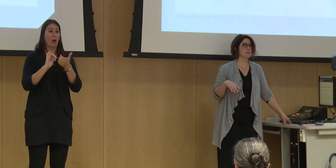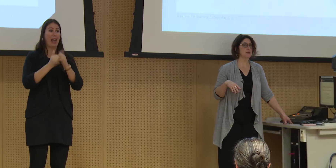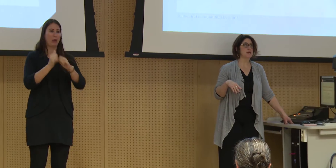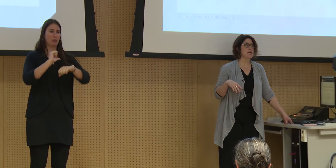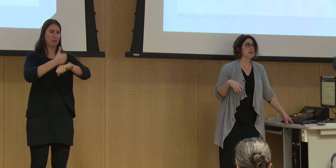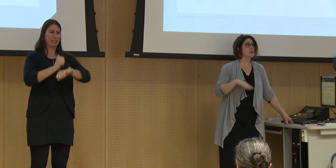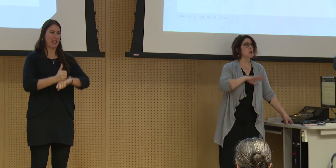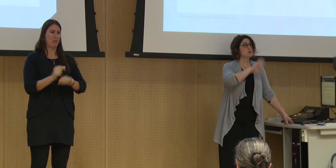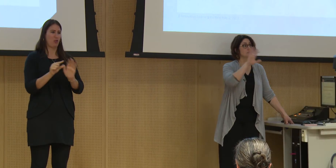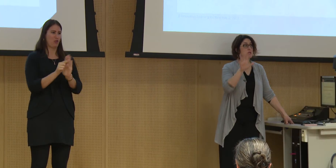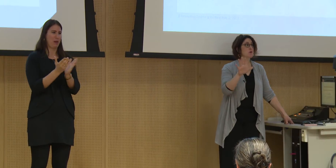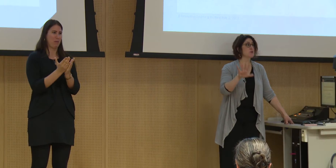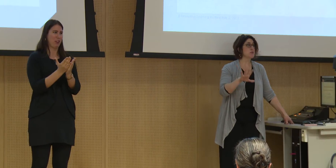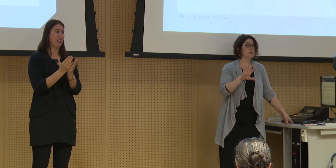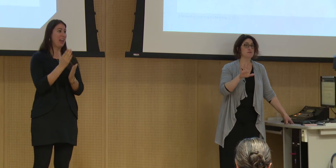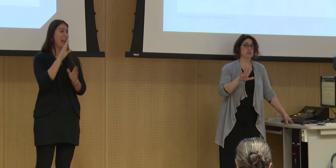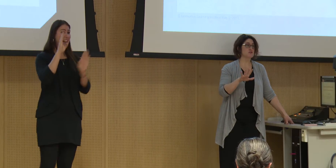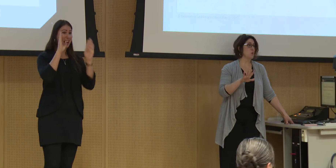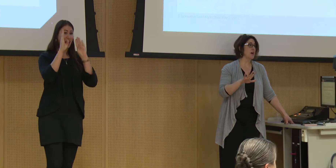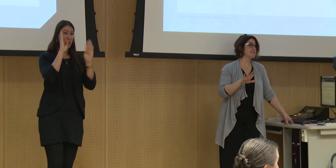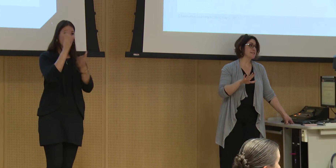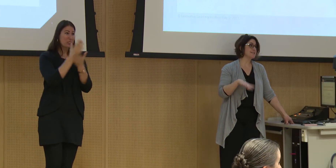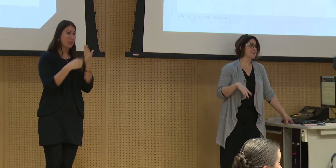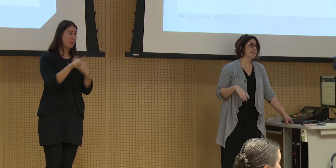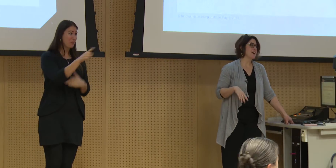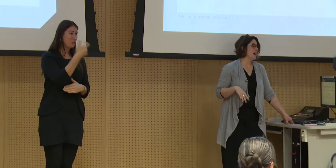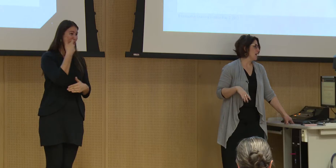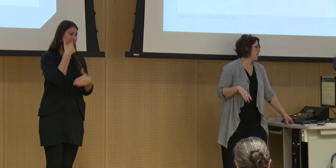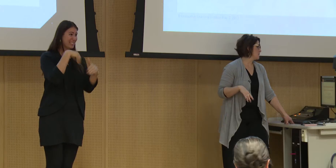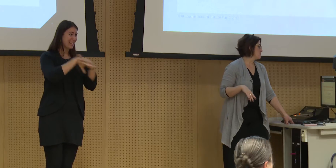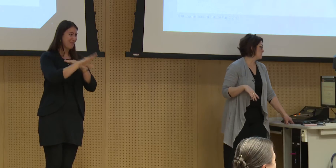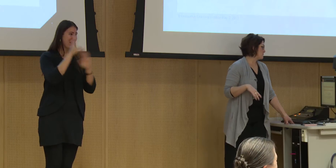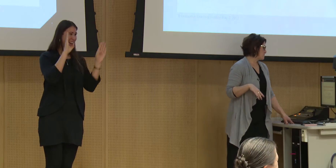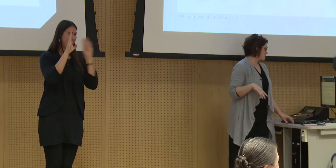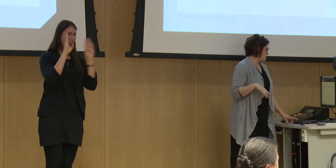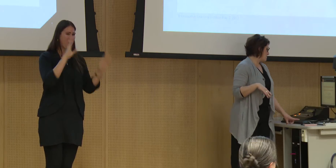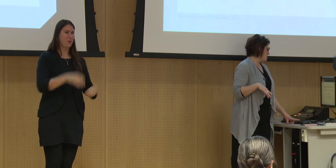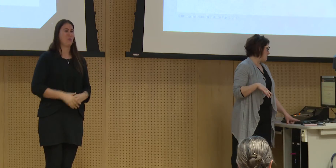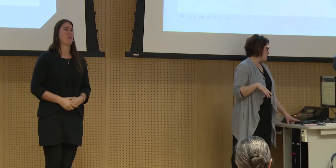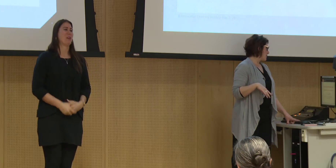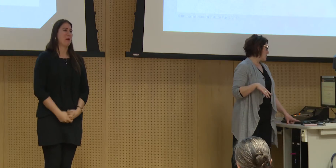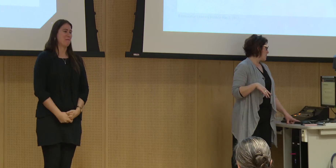And hello to some of you that have just walked in.